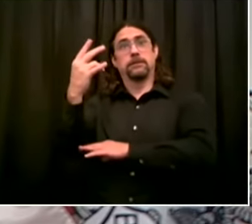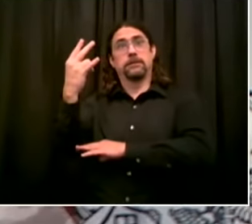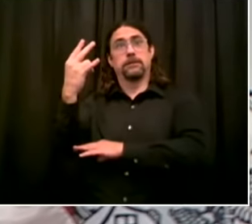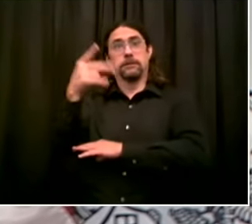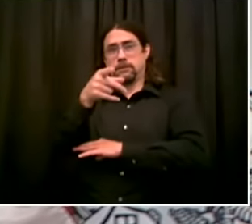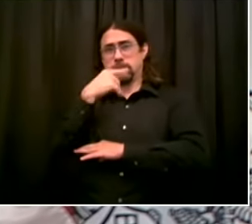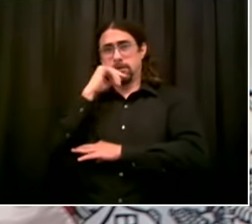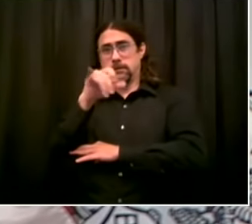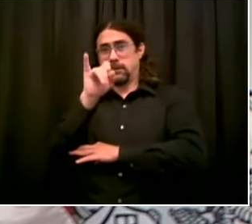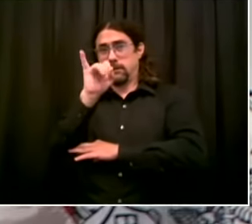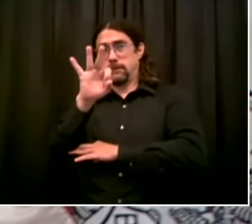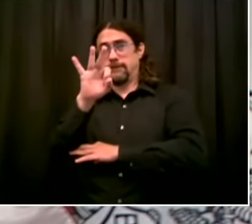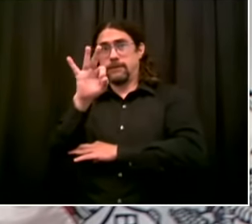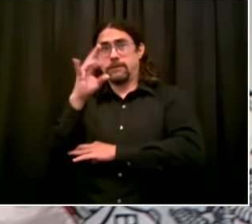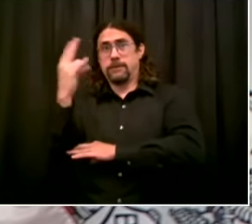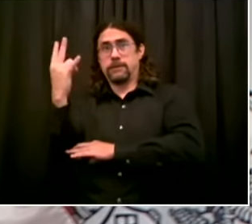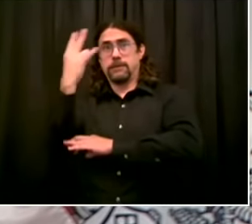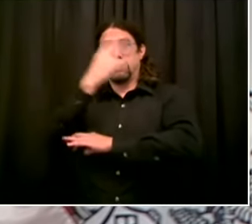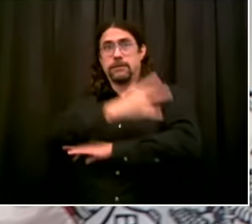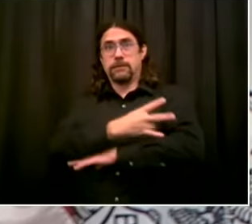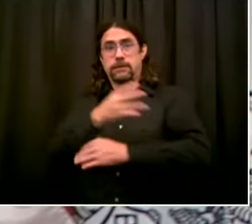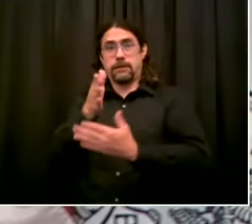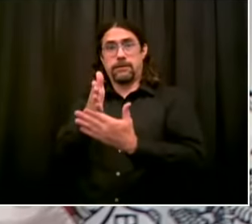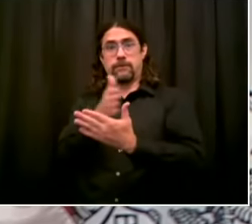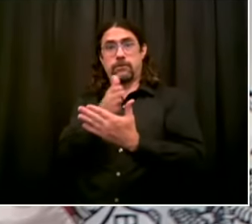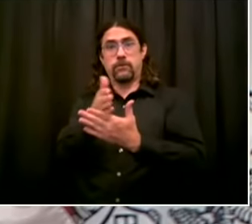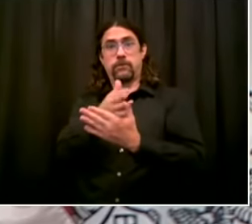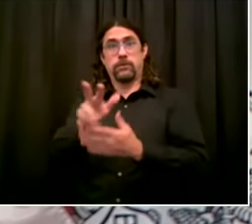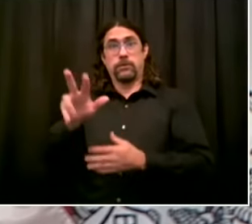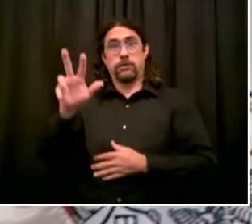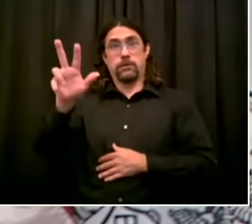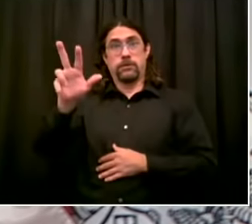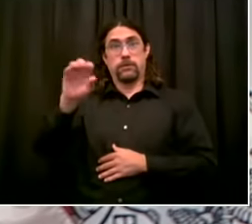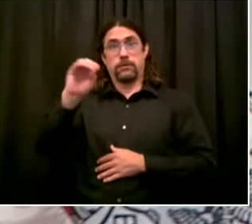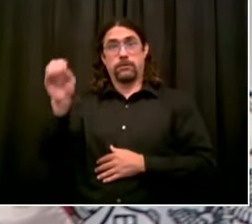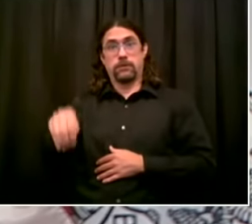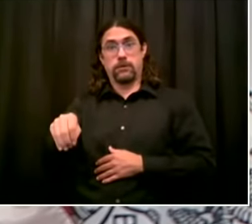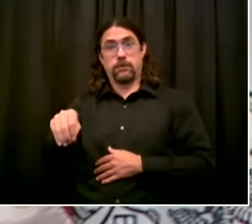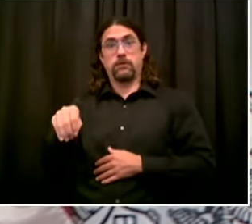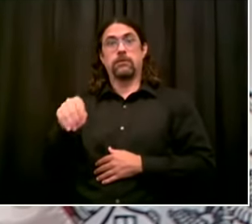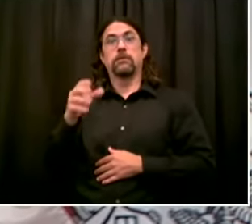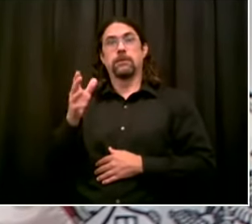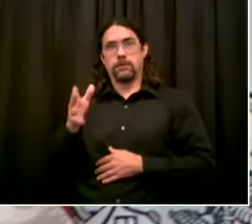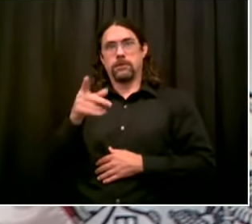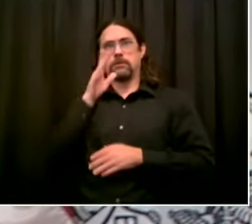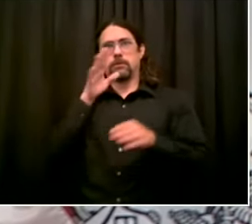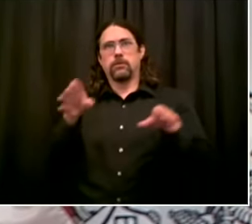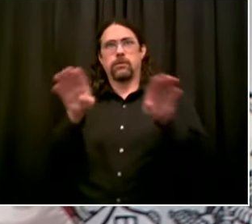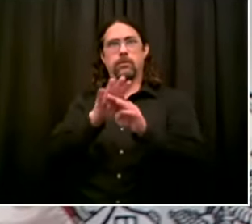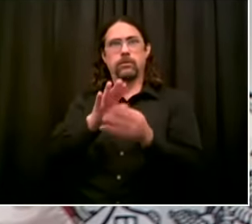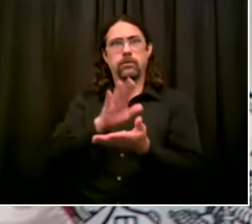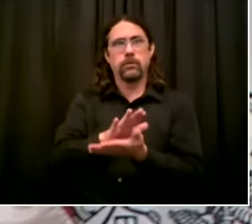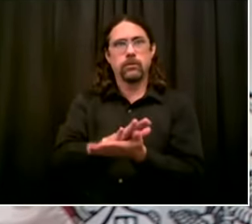I ANWT O TKEEP A CLOSE EYE, RIGHT RIGHT NOW INDOOR DINING IS GOING FORWARD TOORMROW BUT I WANT US TO KEEP A CLOSE YEE